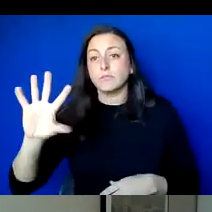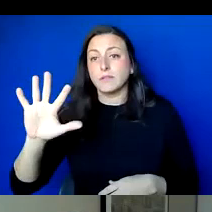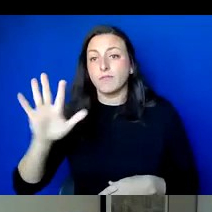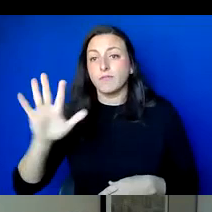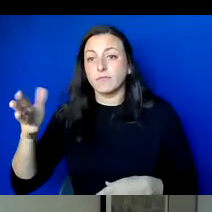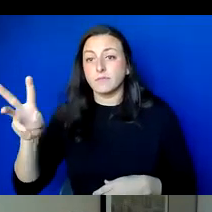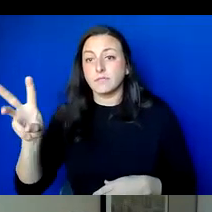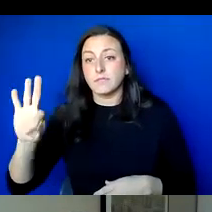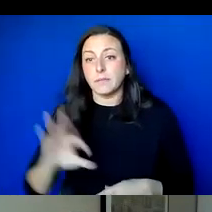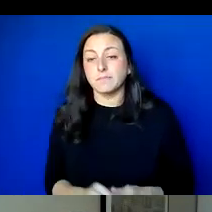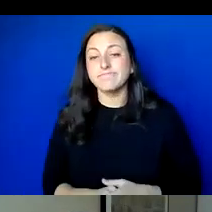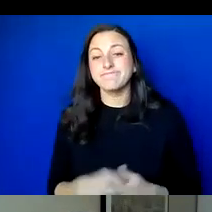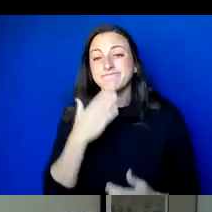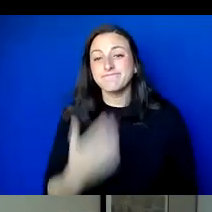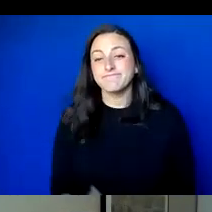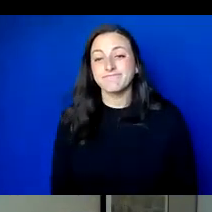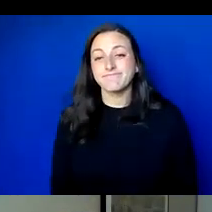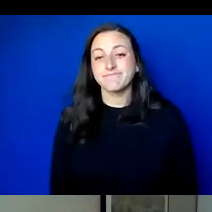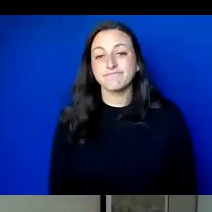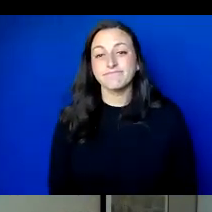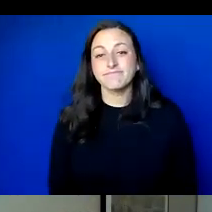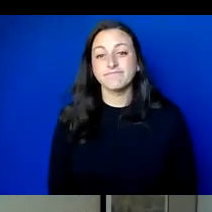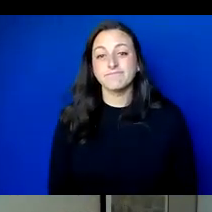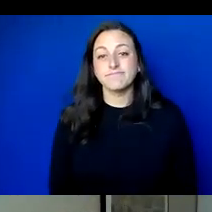Moderator: Okay let's go to Jacqueline Allen